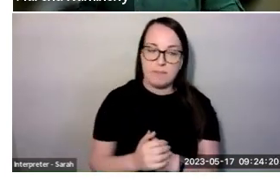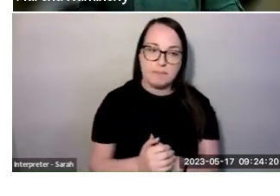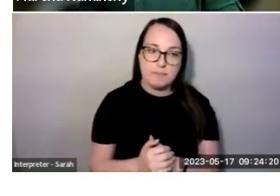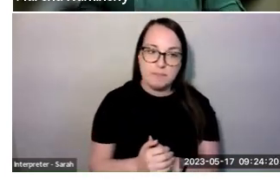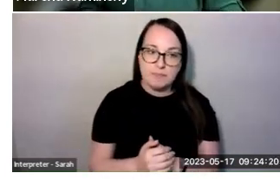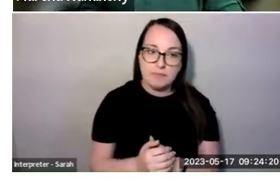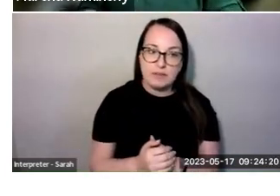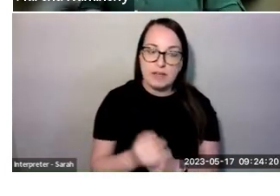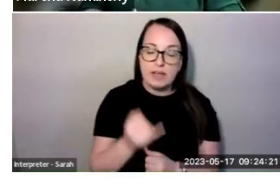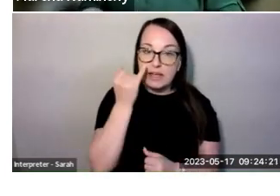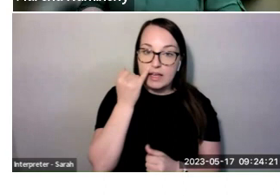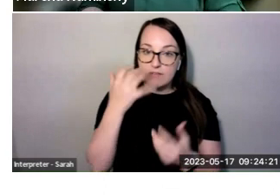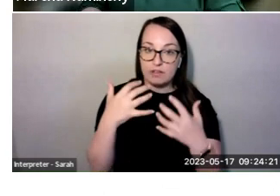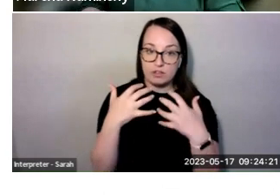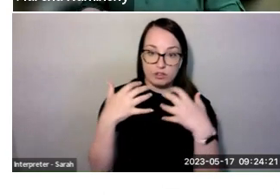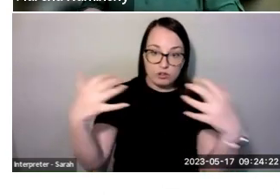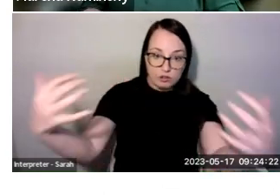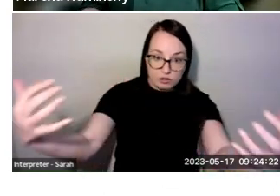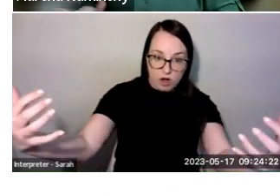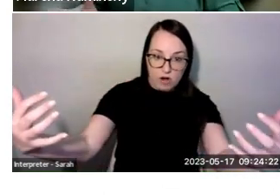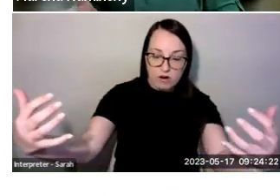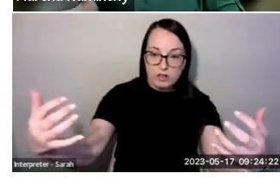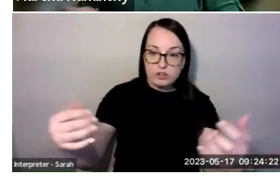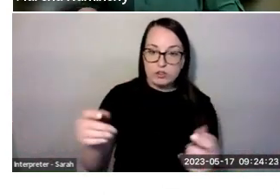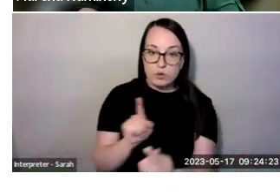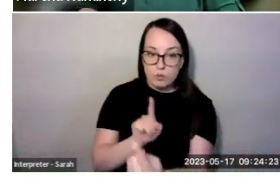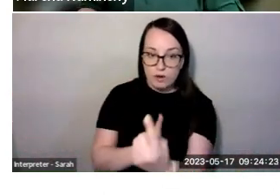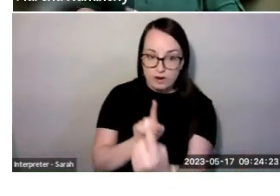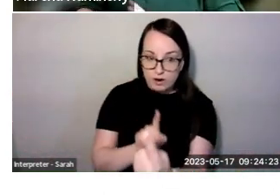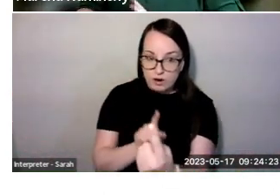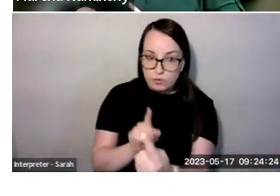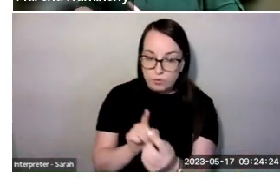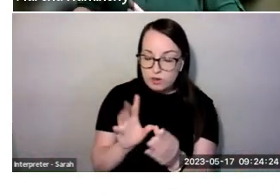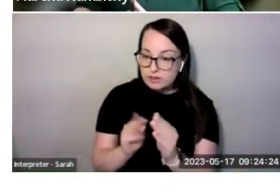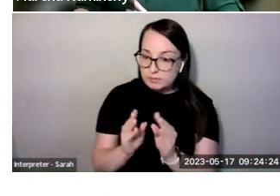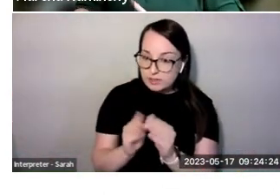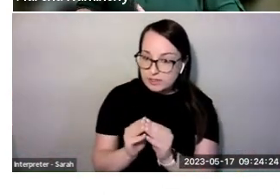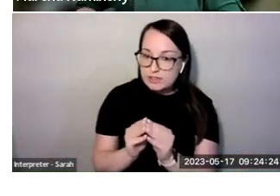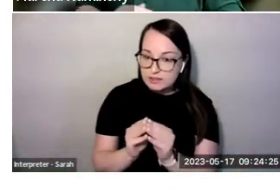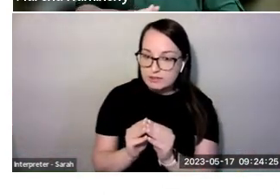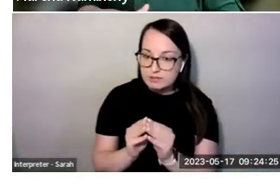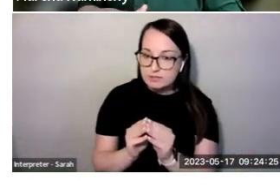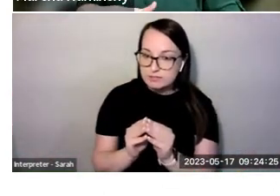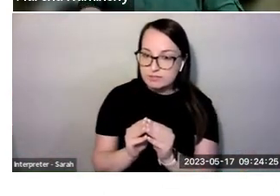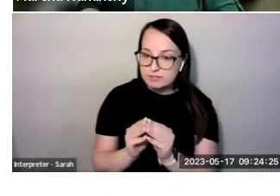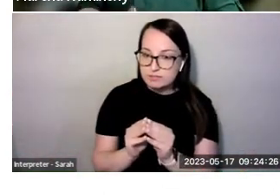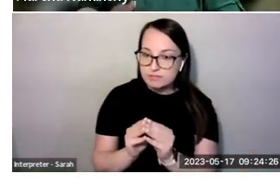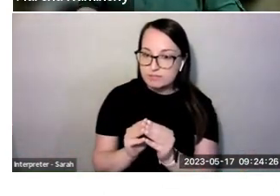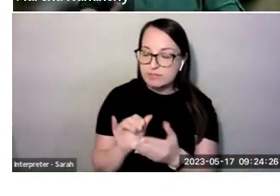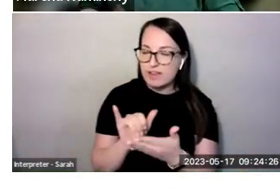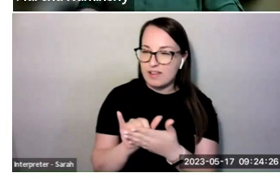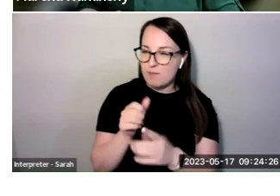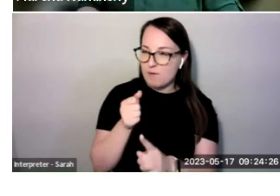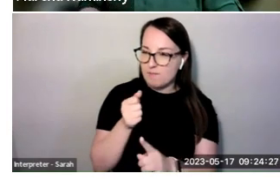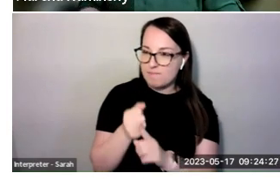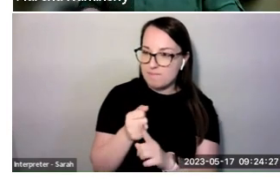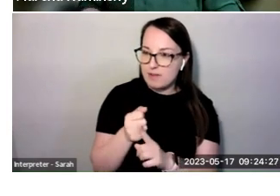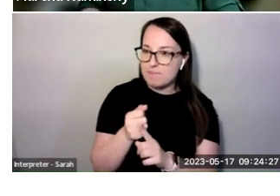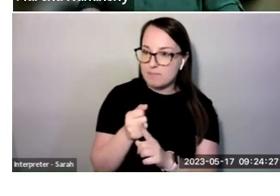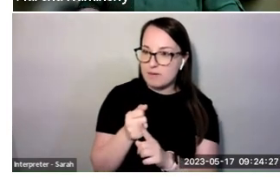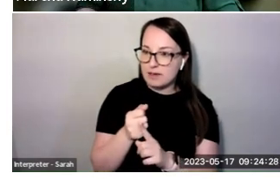they should be assigned to. If the audience is larger, or if it's a one-on-one meeting, that impacts what